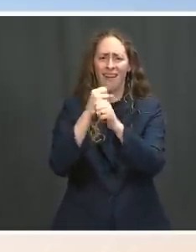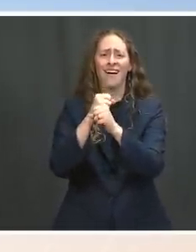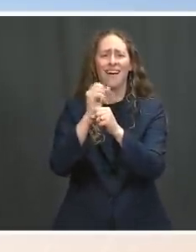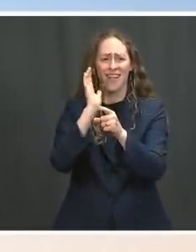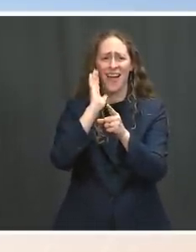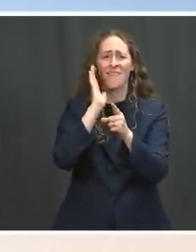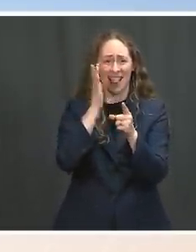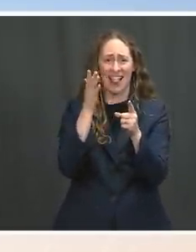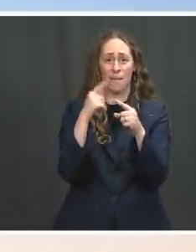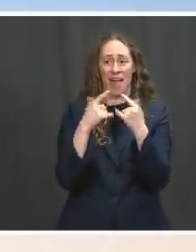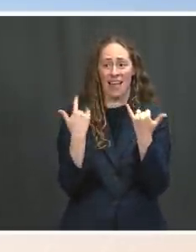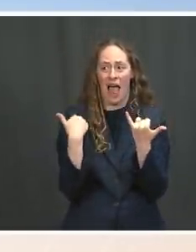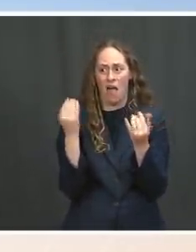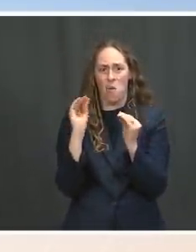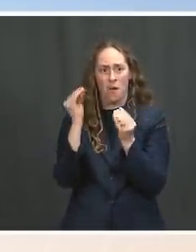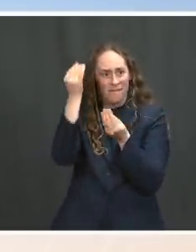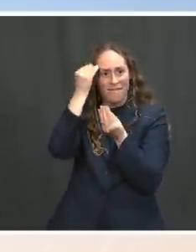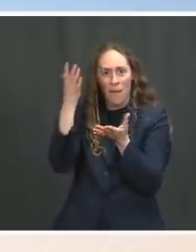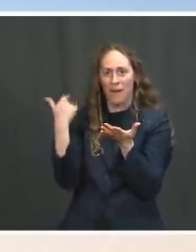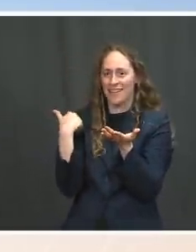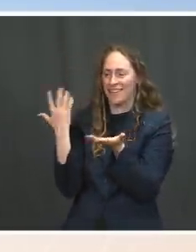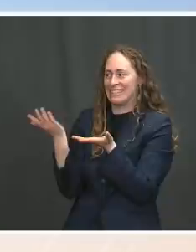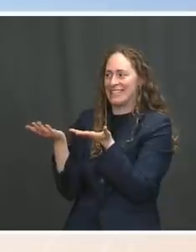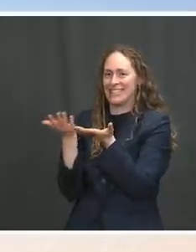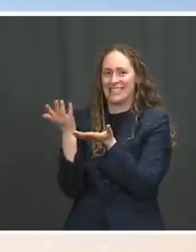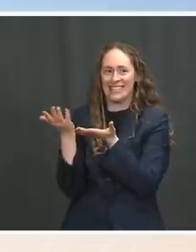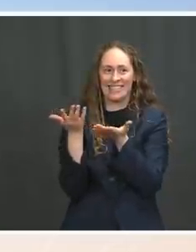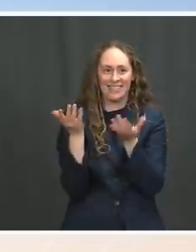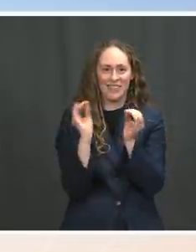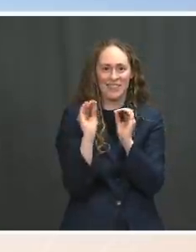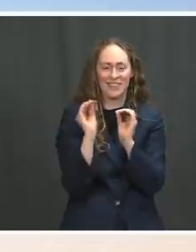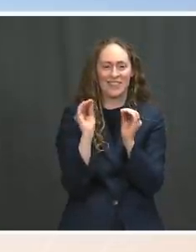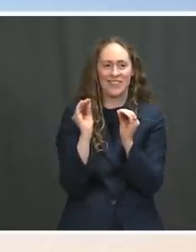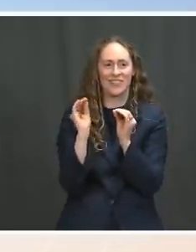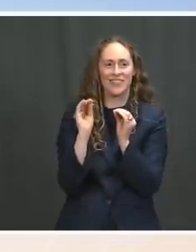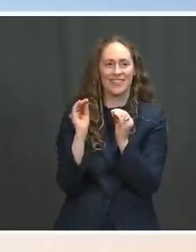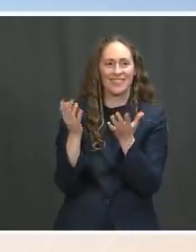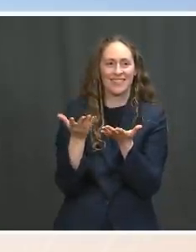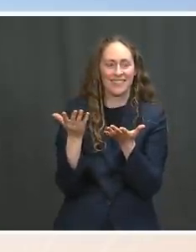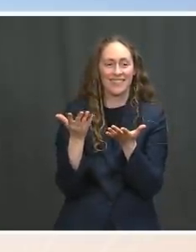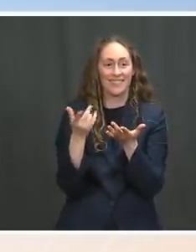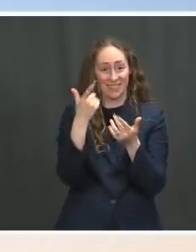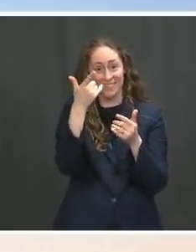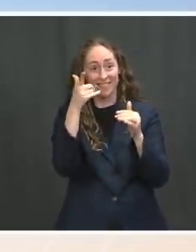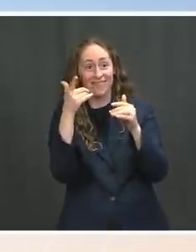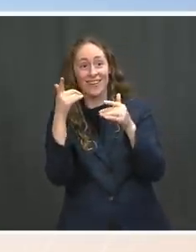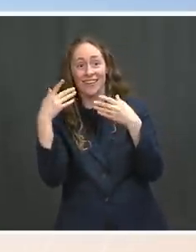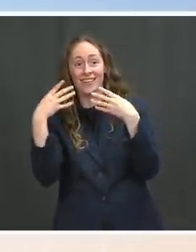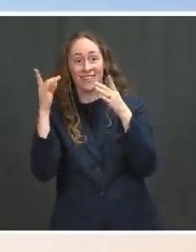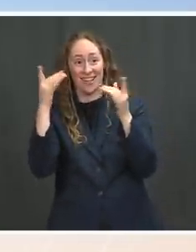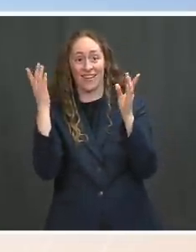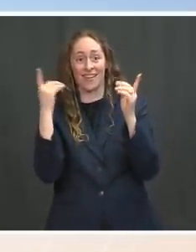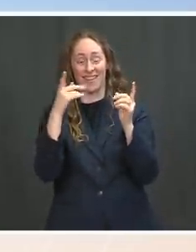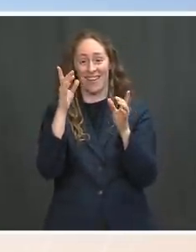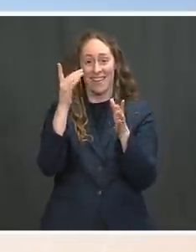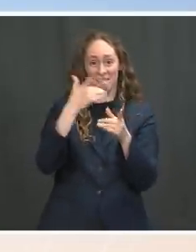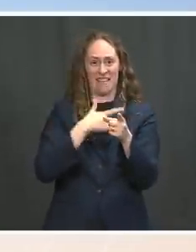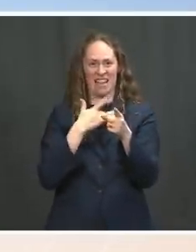And if anybody wants to go out there to a stakeout, I will not take it personally at all -- or no one who's watching. The Press: Then I just wanted to ask you